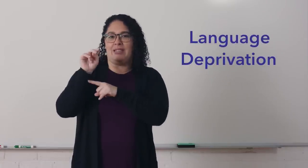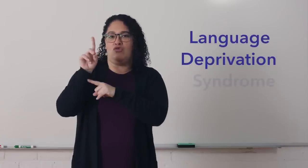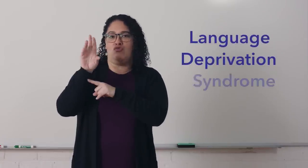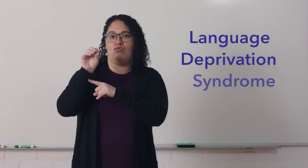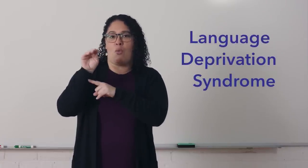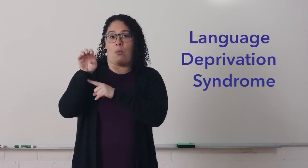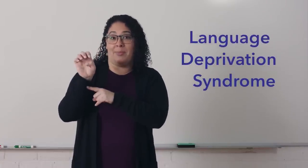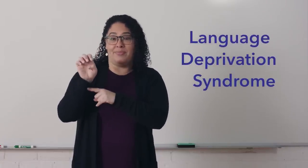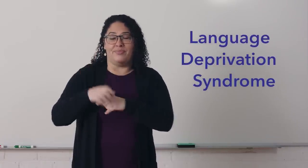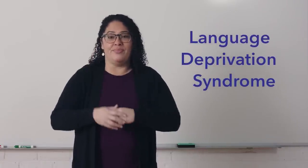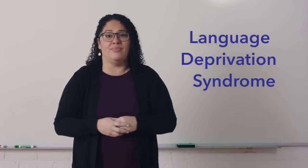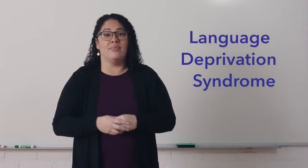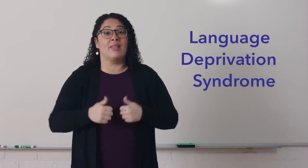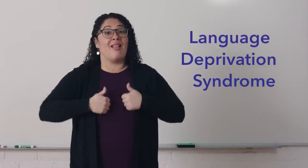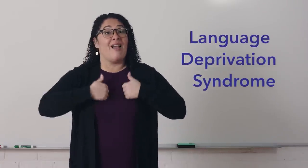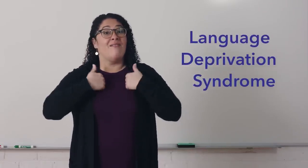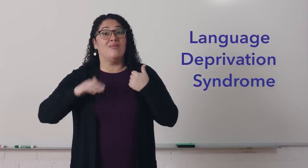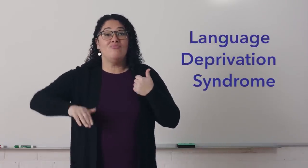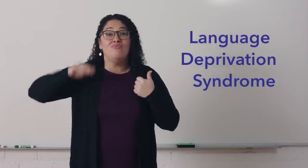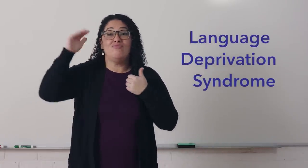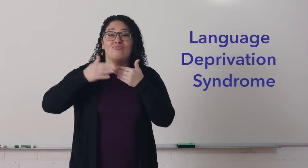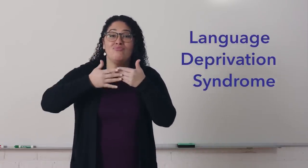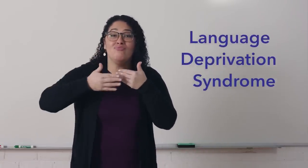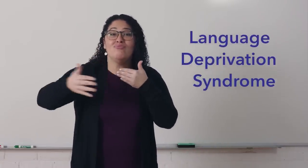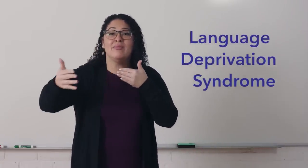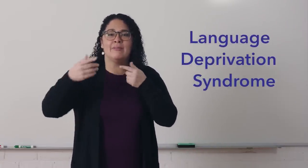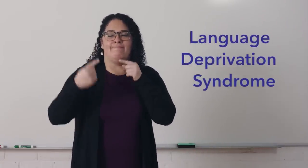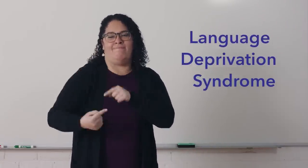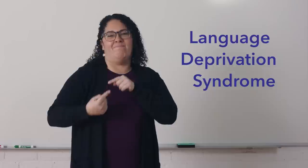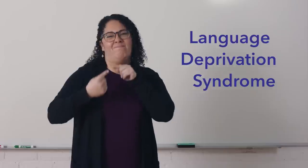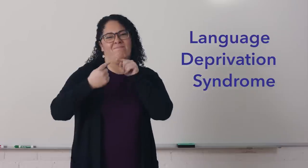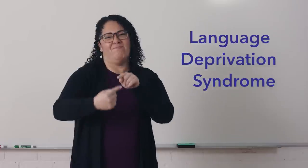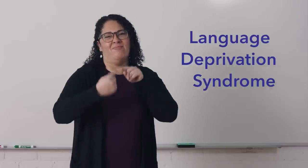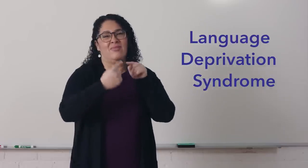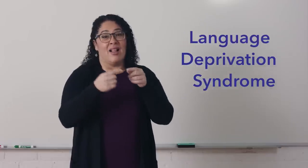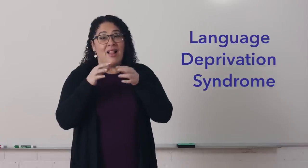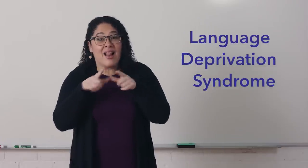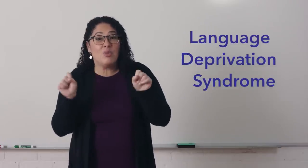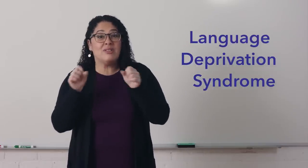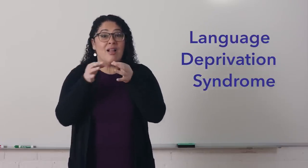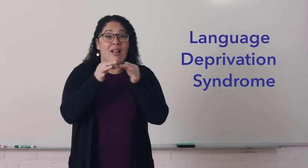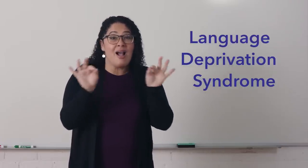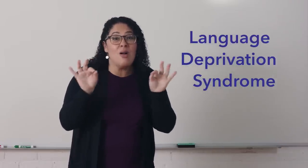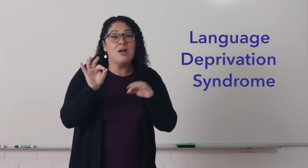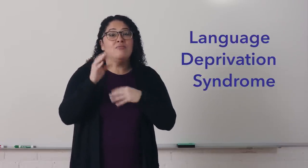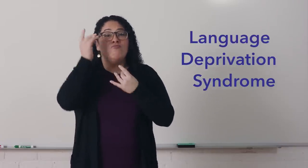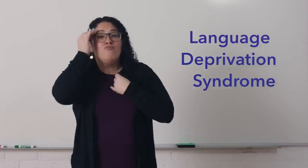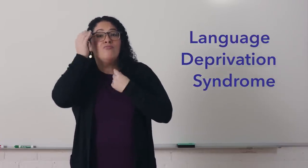The result is "language deprivation syndrome” - a range of lifelong challenges in linguistic,